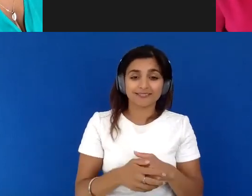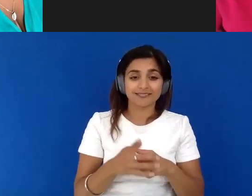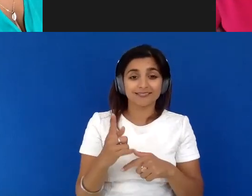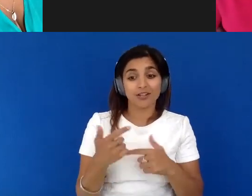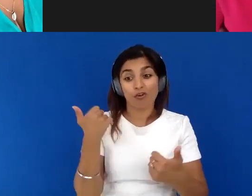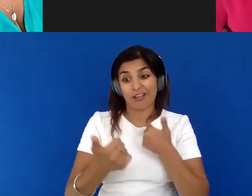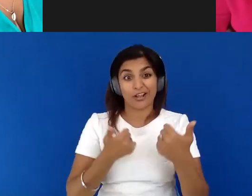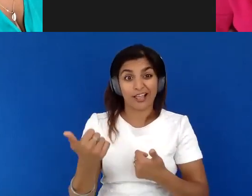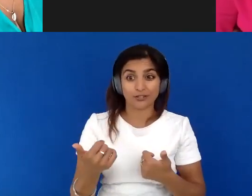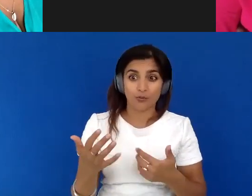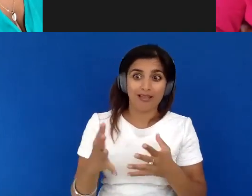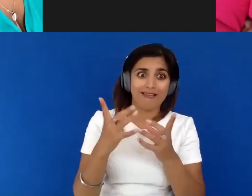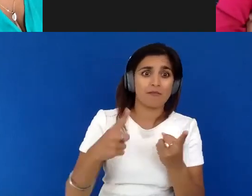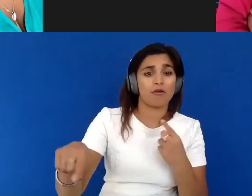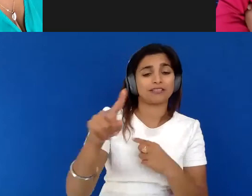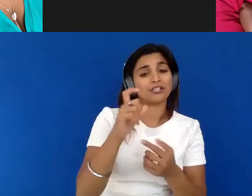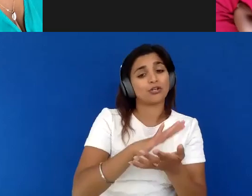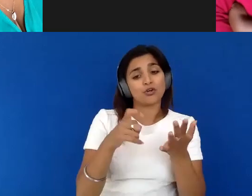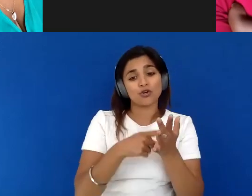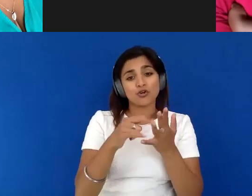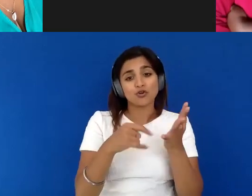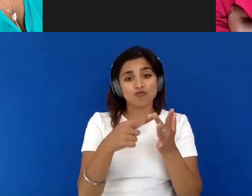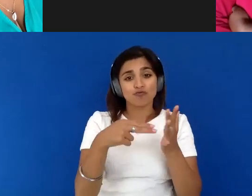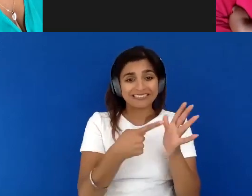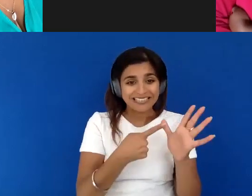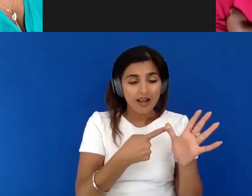together Christina, Manishta, Mel like it's been a beautiful experience